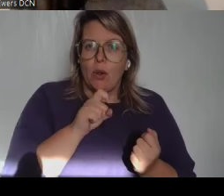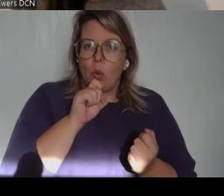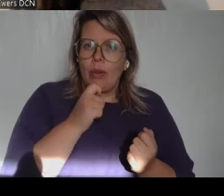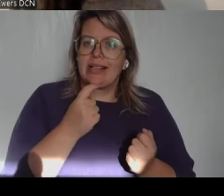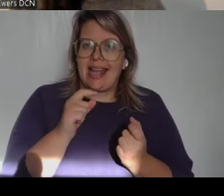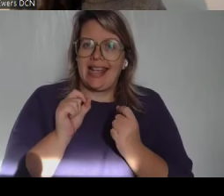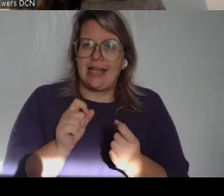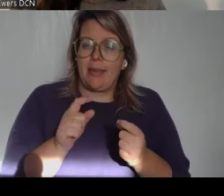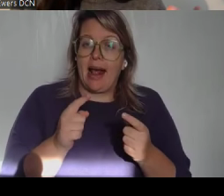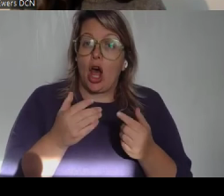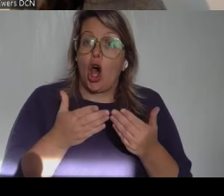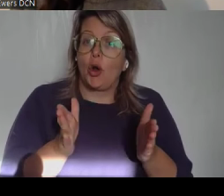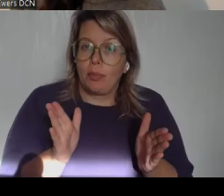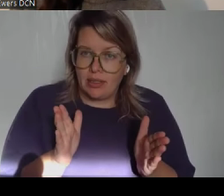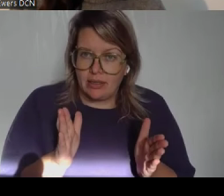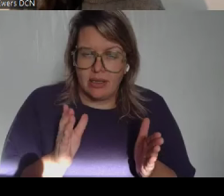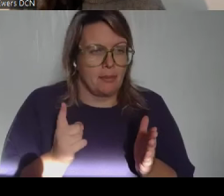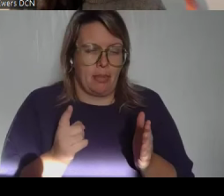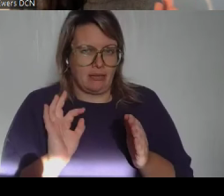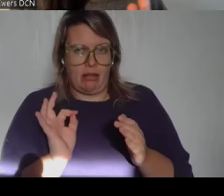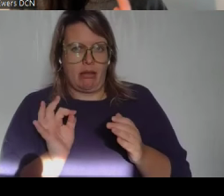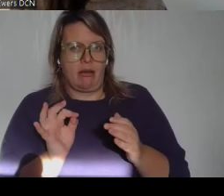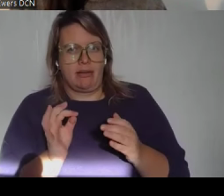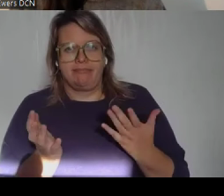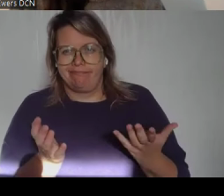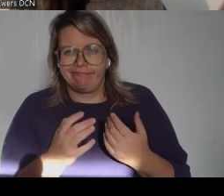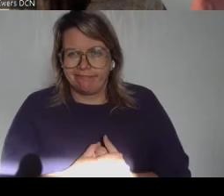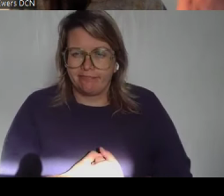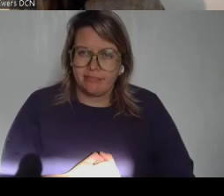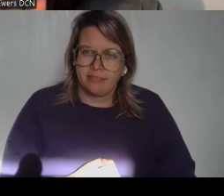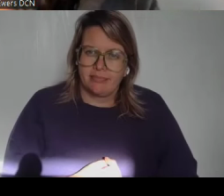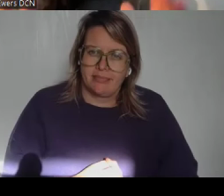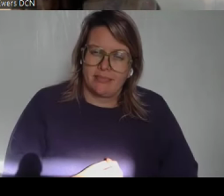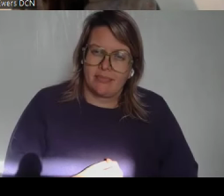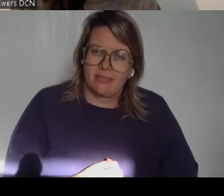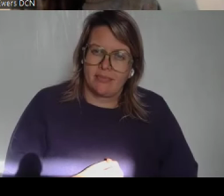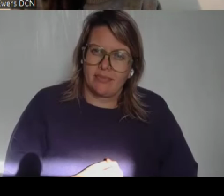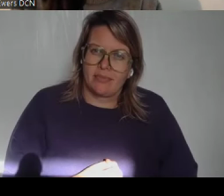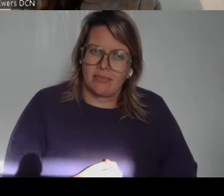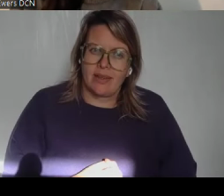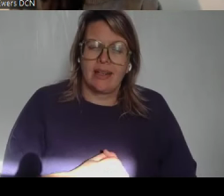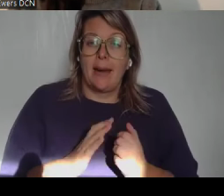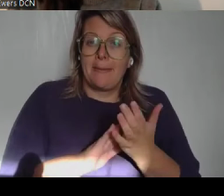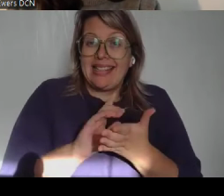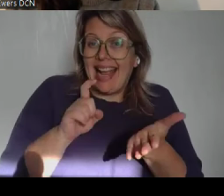that they've opened the email when they haven't necessarily. This puts more emphasis on the click rate, which is great,